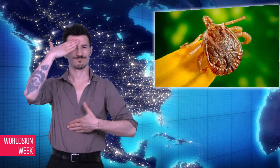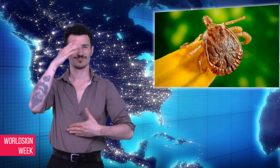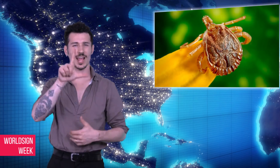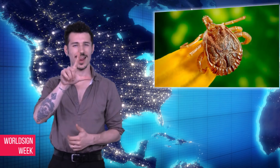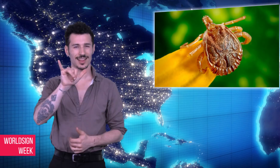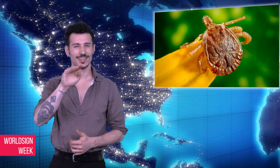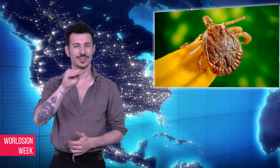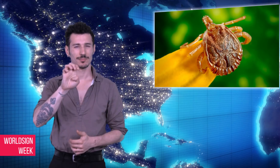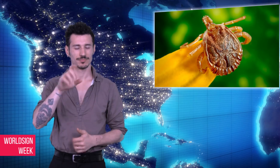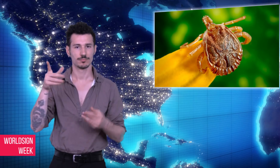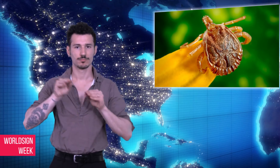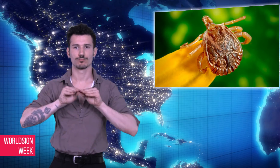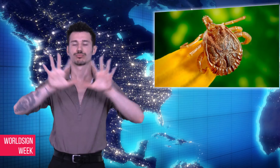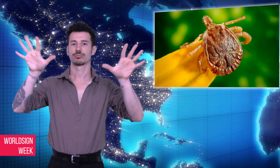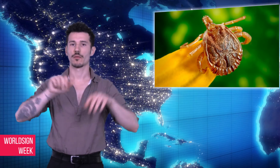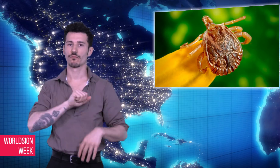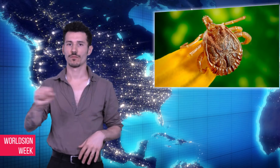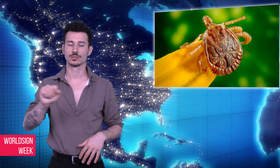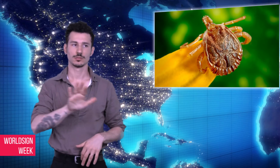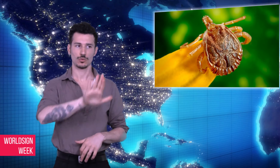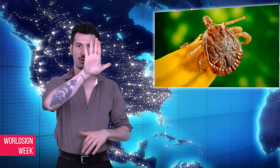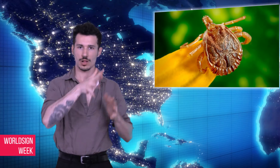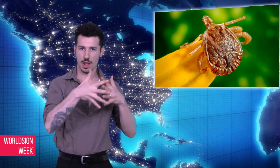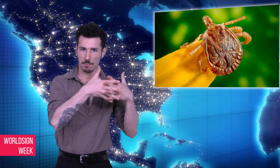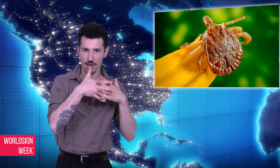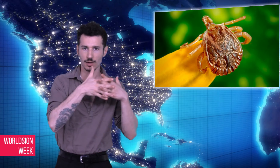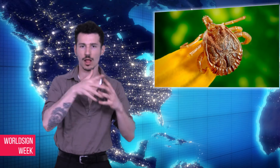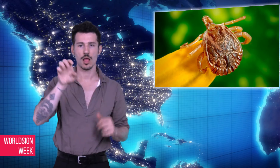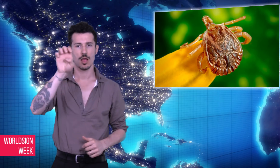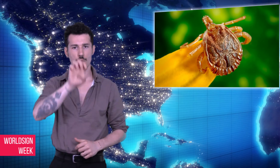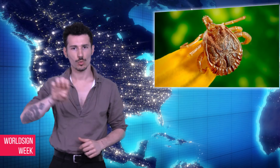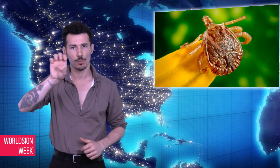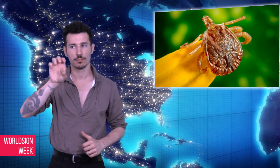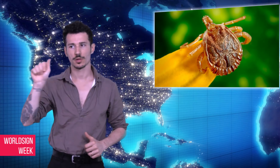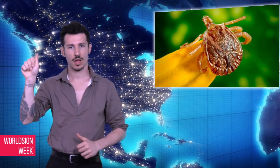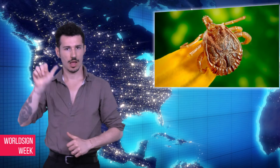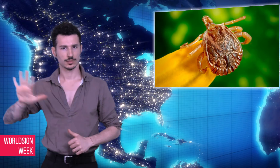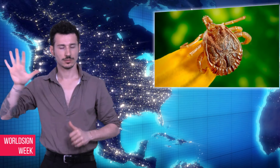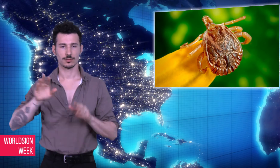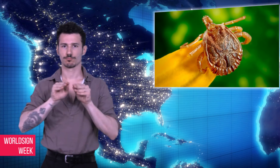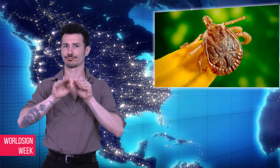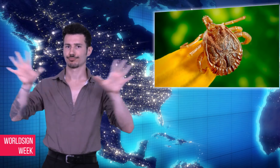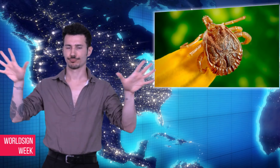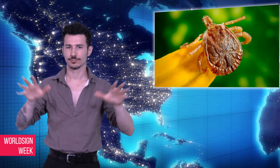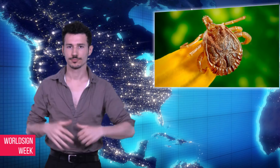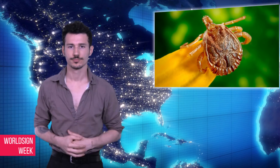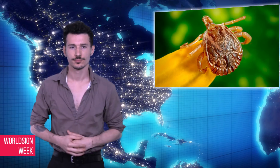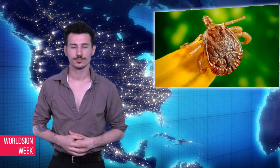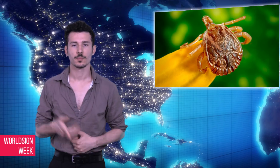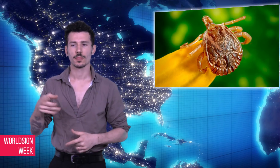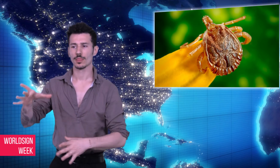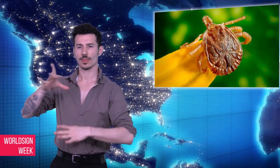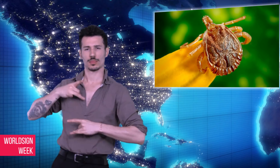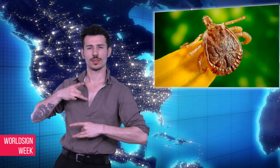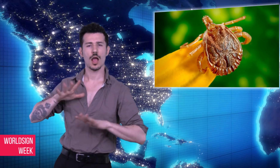Lyme disease has quickly become an epidemic in North America, Europe and